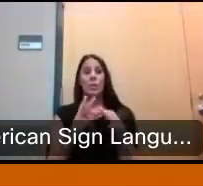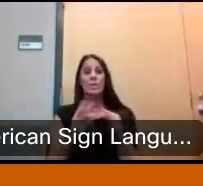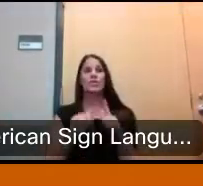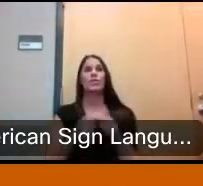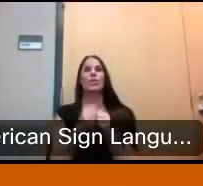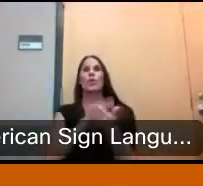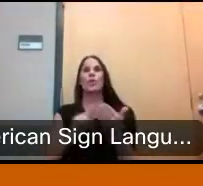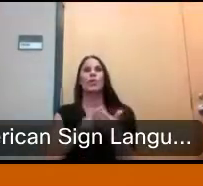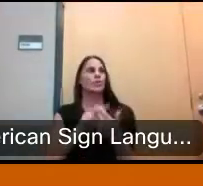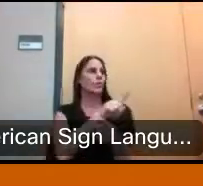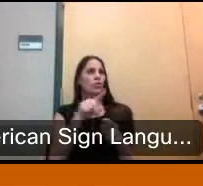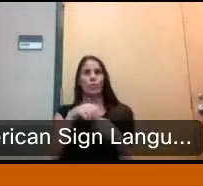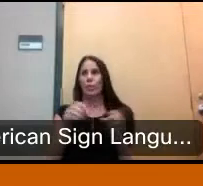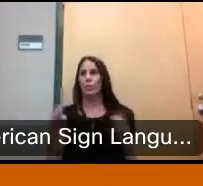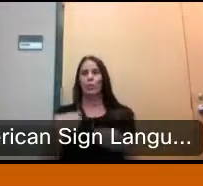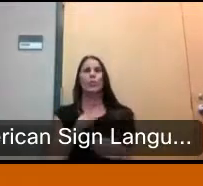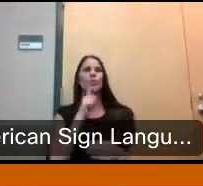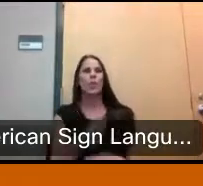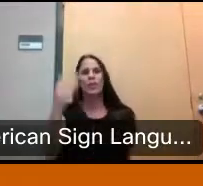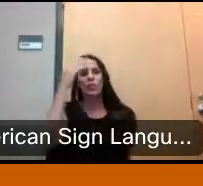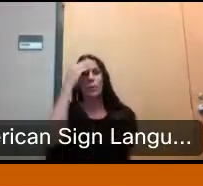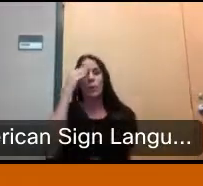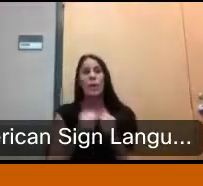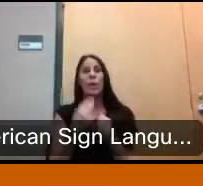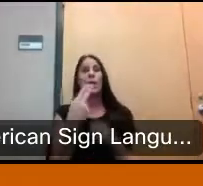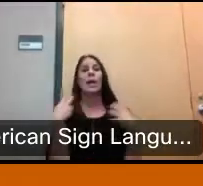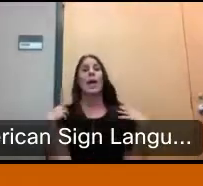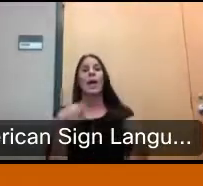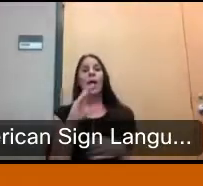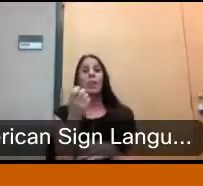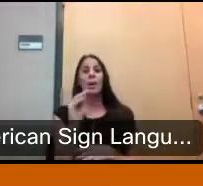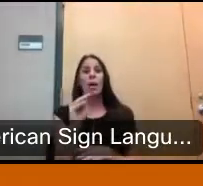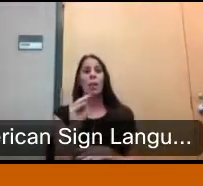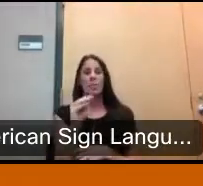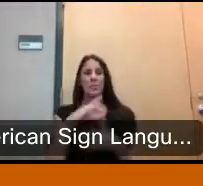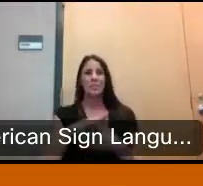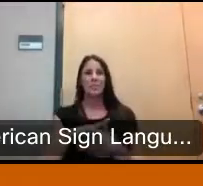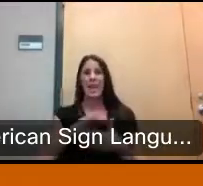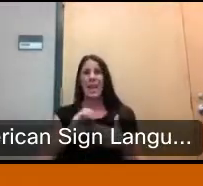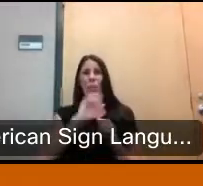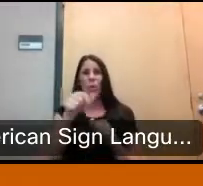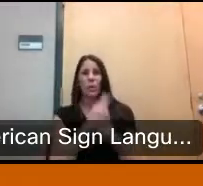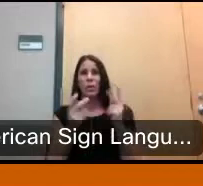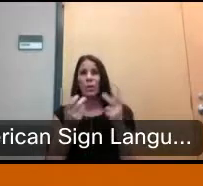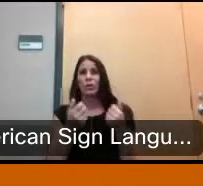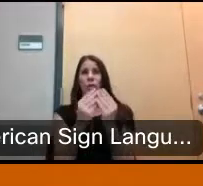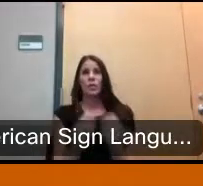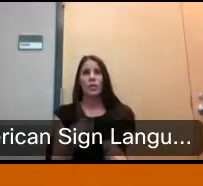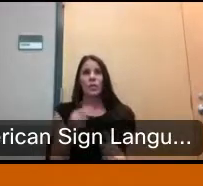this room are really familiar with in the health com context. That is how other people trying to solve this problem. Like, what do we like, what do we not like